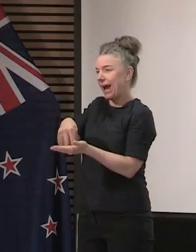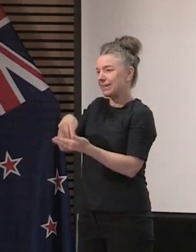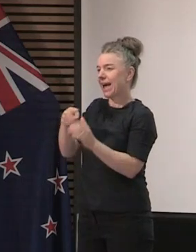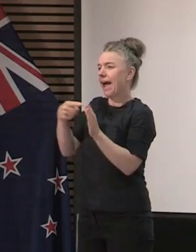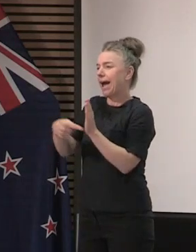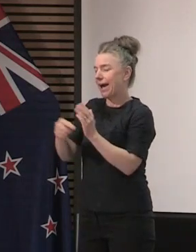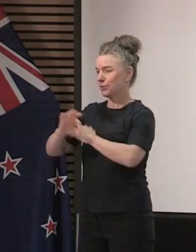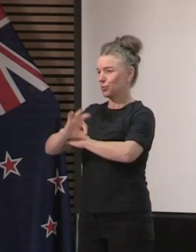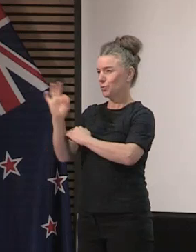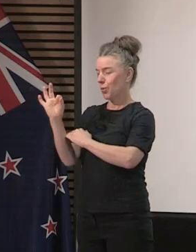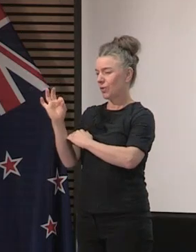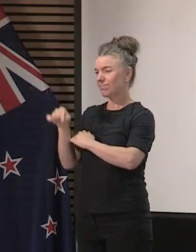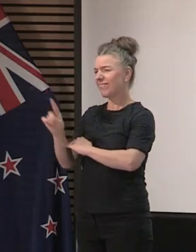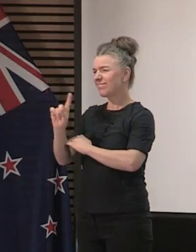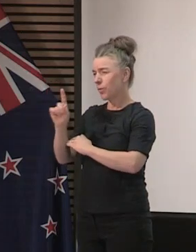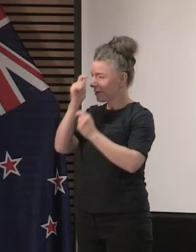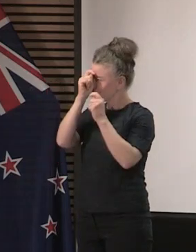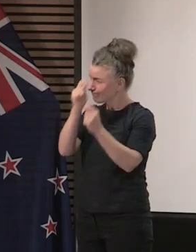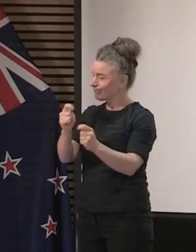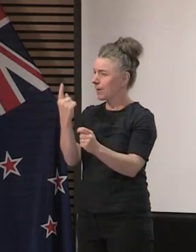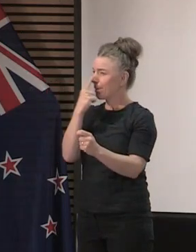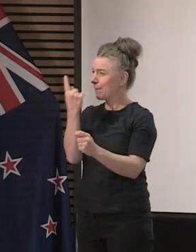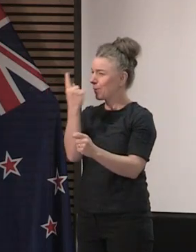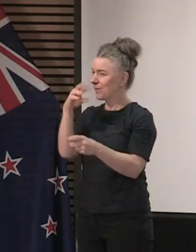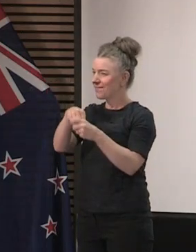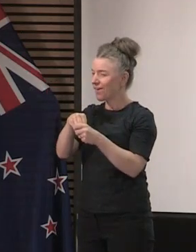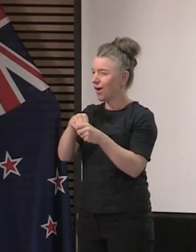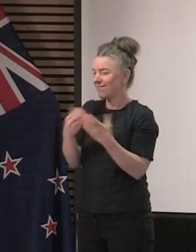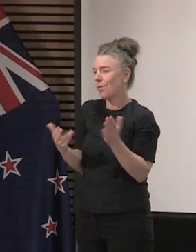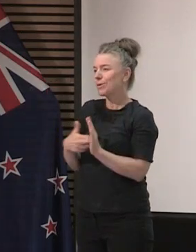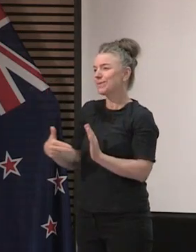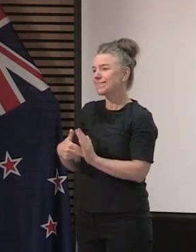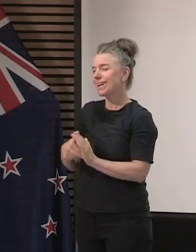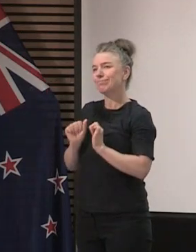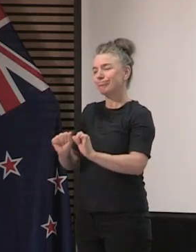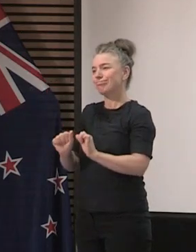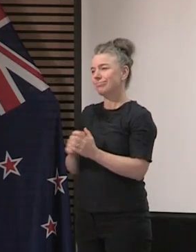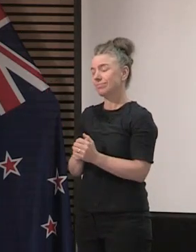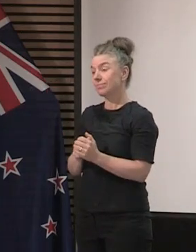Dawn. The RSA had currented all of -- has encouraged all of us to commemorate our